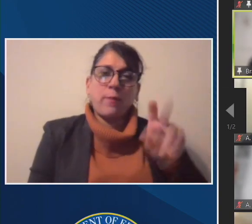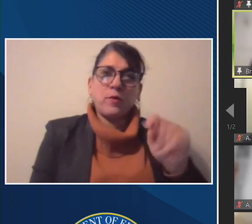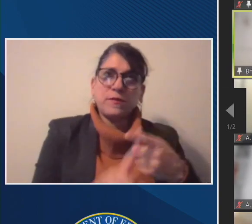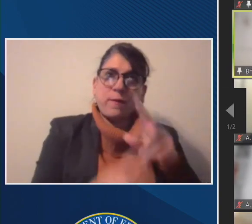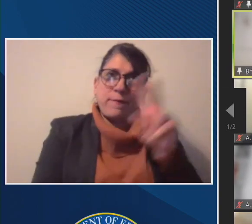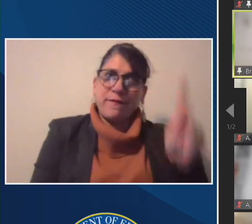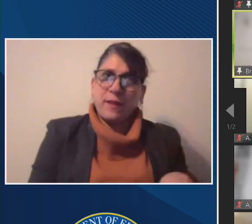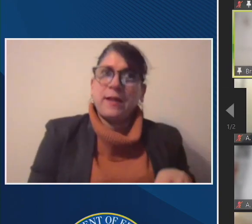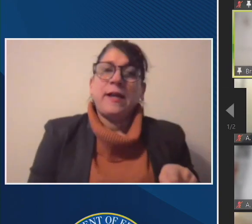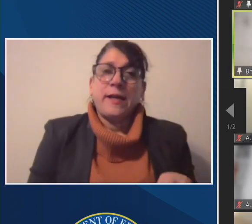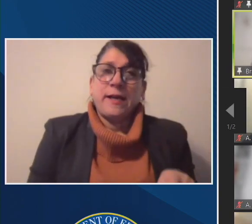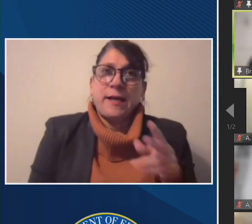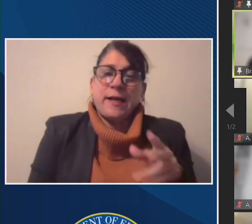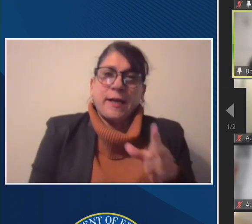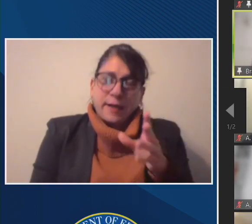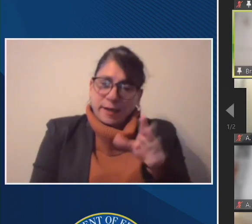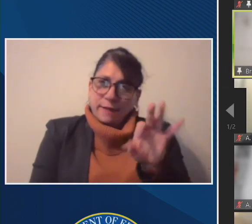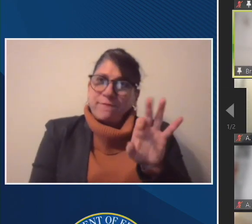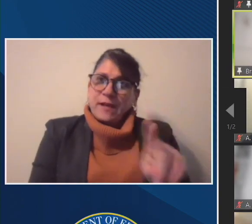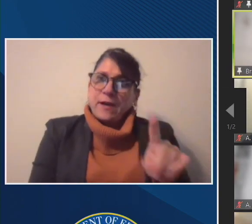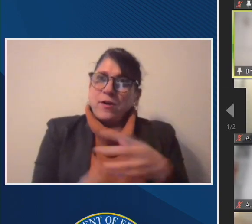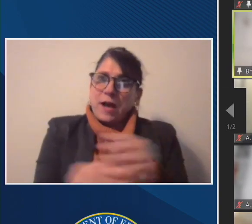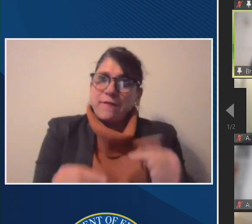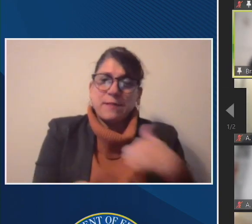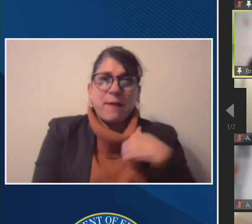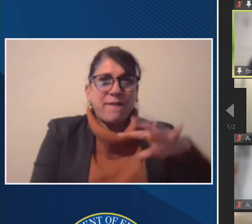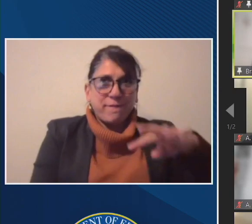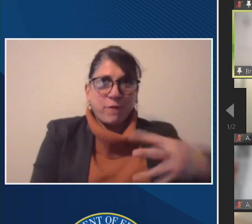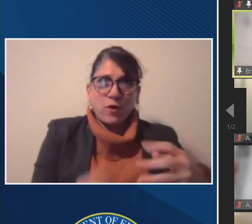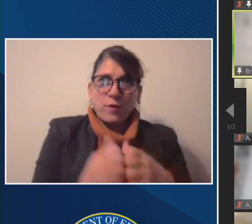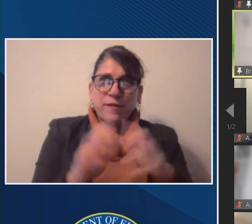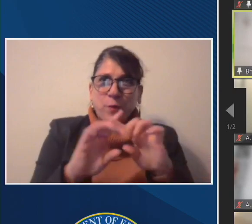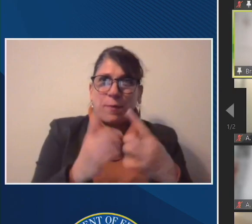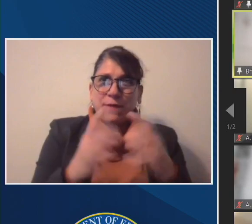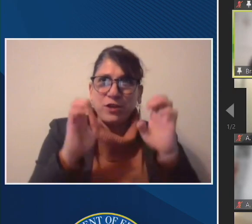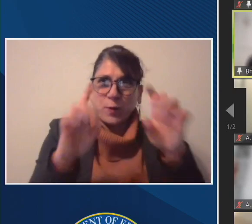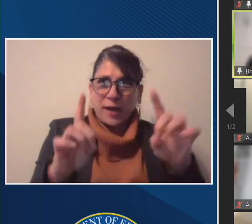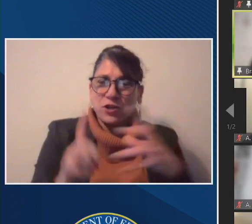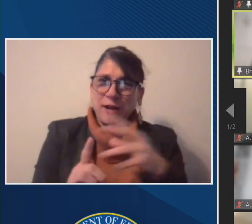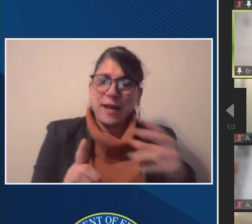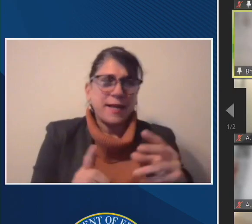This is my fourth reg neg with the Department of Education. And Cindy, I think you've hit everything.